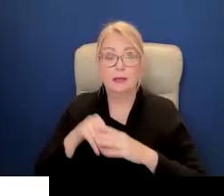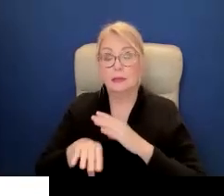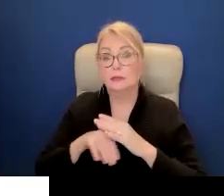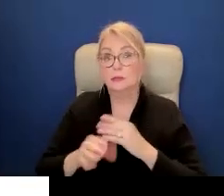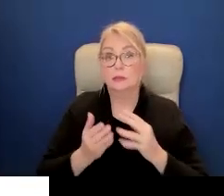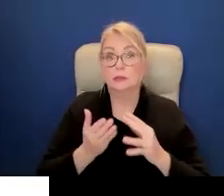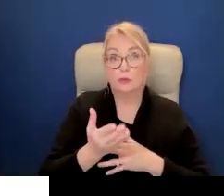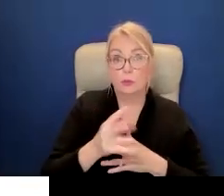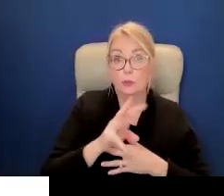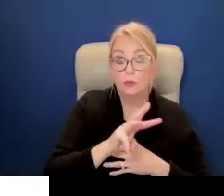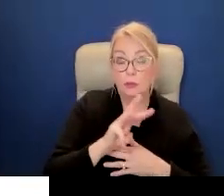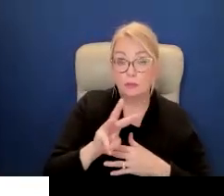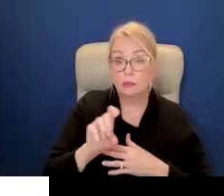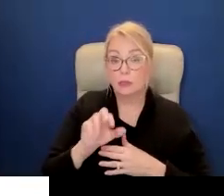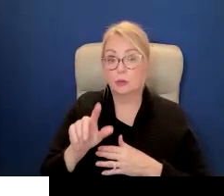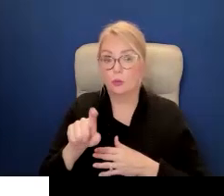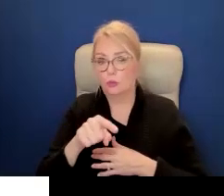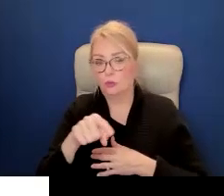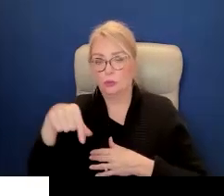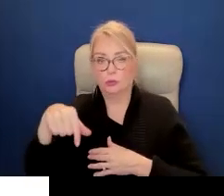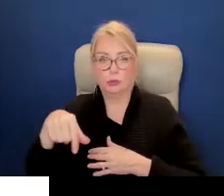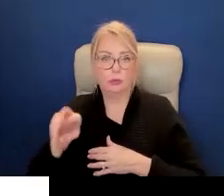And then also if you guys notice in the chat, Lupe